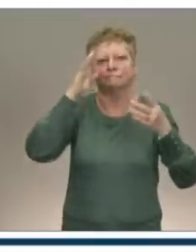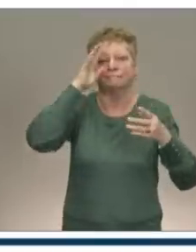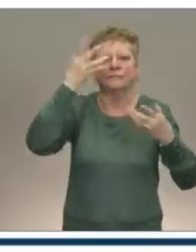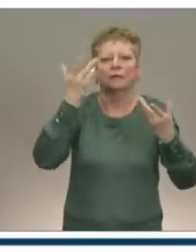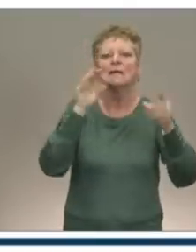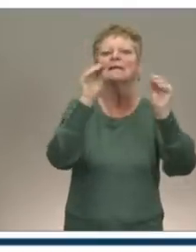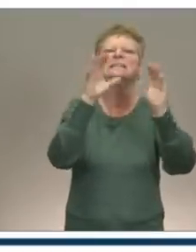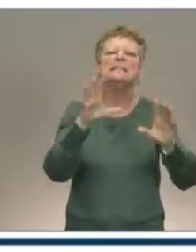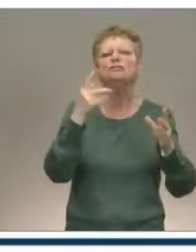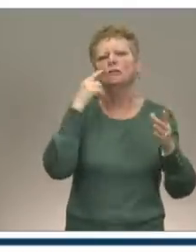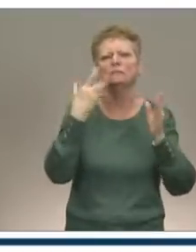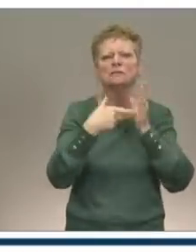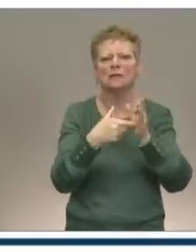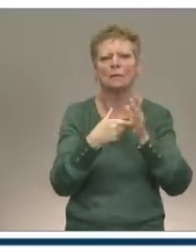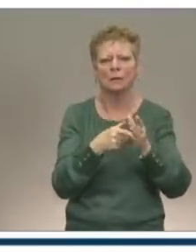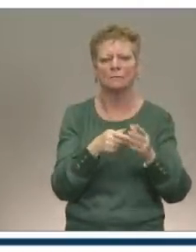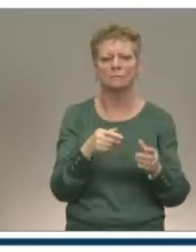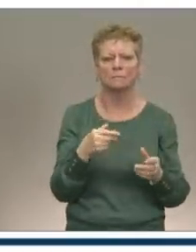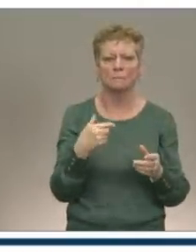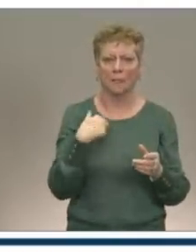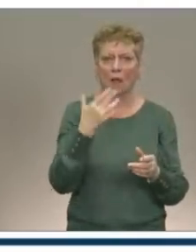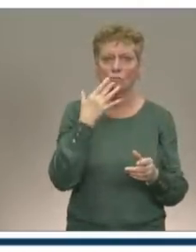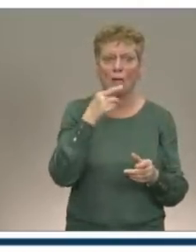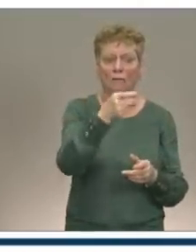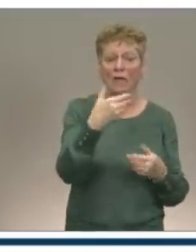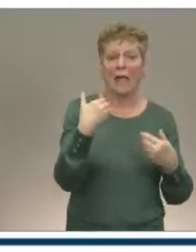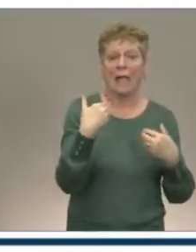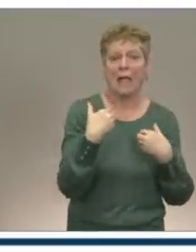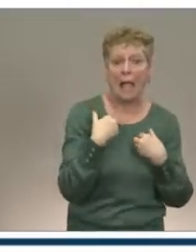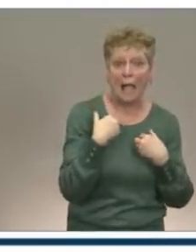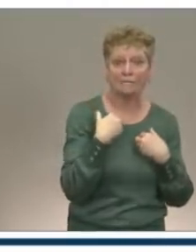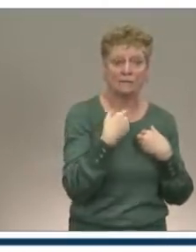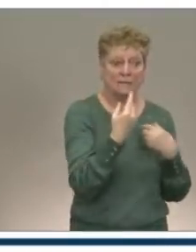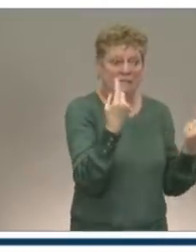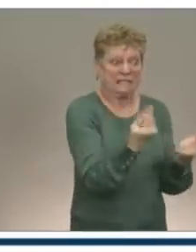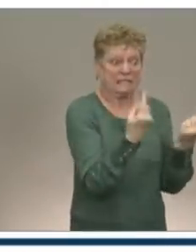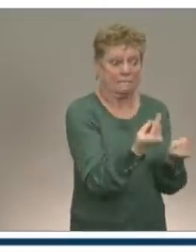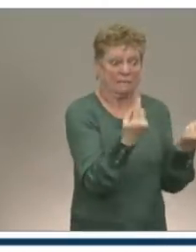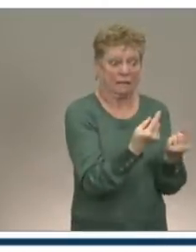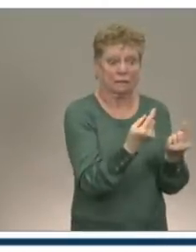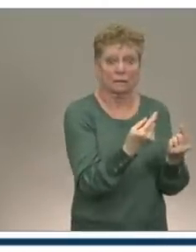we're better to have them with a vaccine that provides good protection but not quite as good but